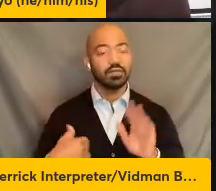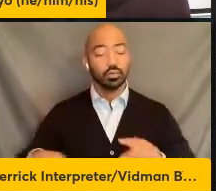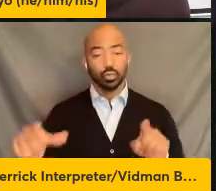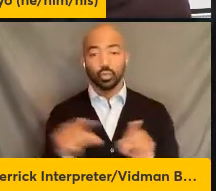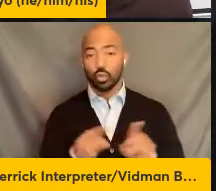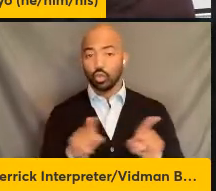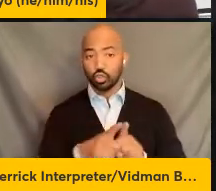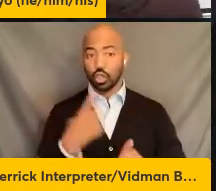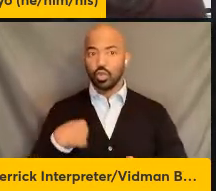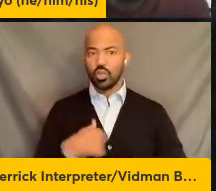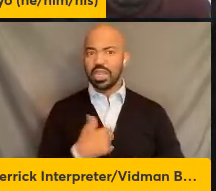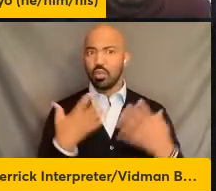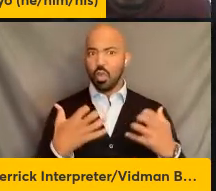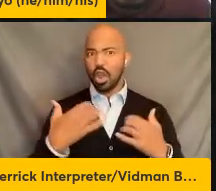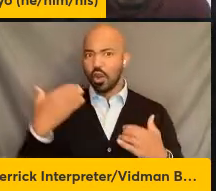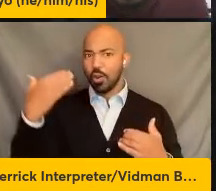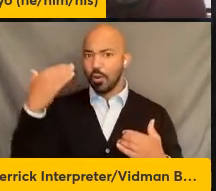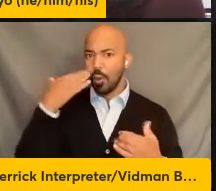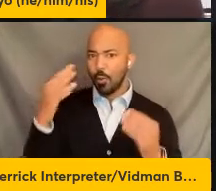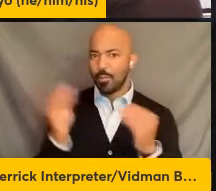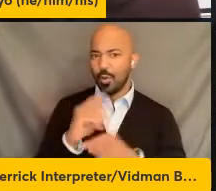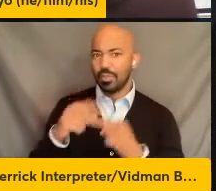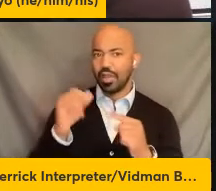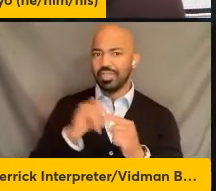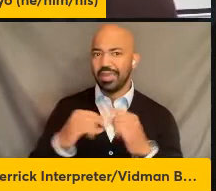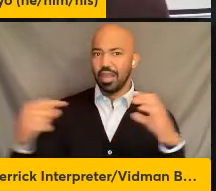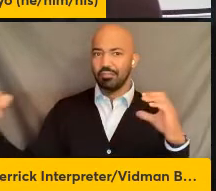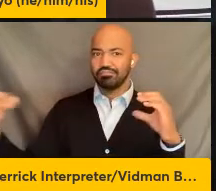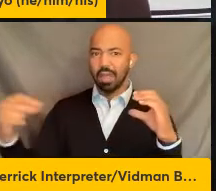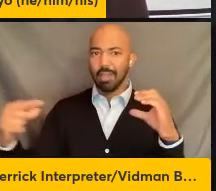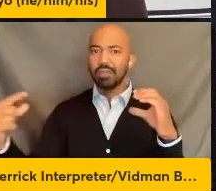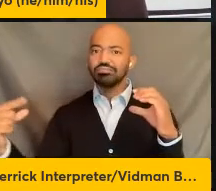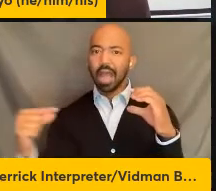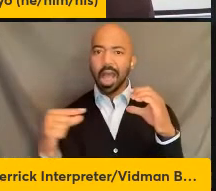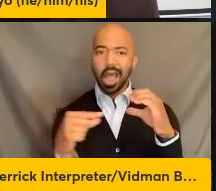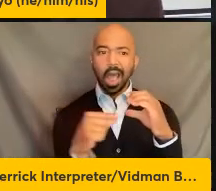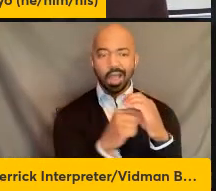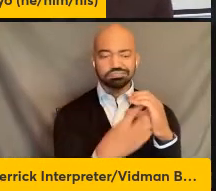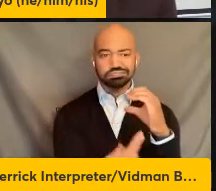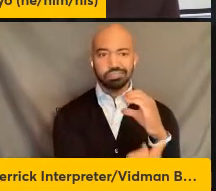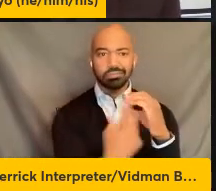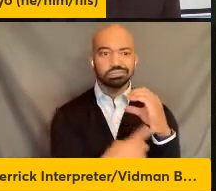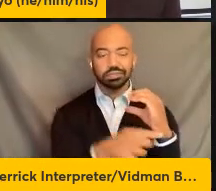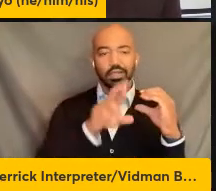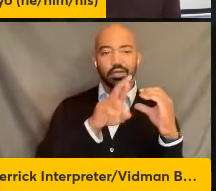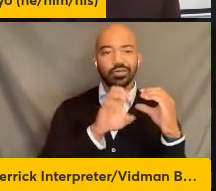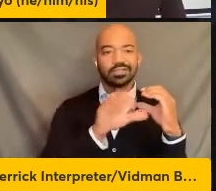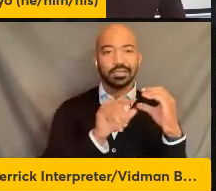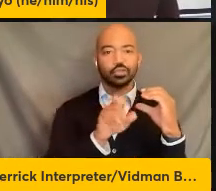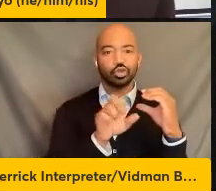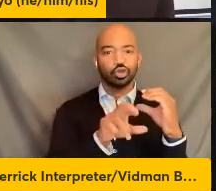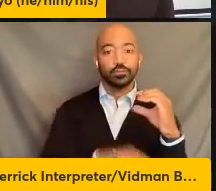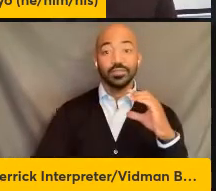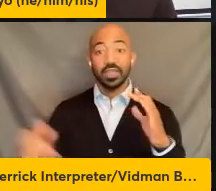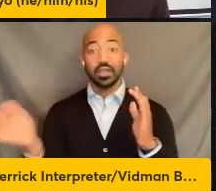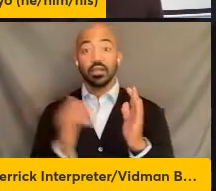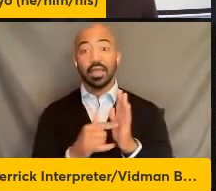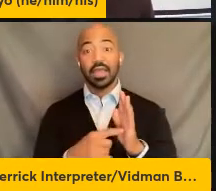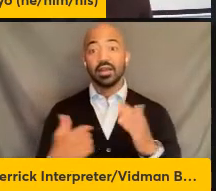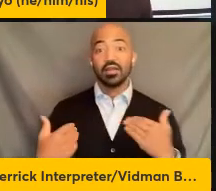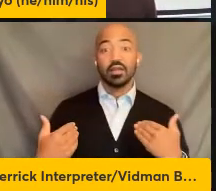are very interested in this receptor. This receptor itself is a pure nergic receptor, that is it responds to purines like ATP,